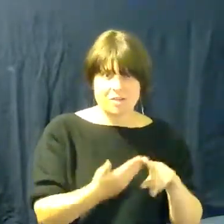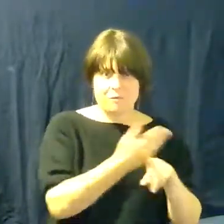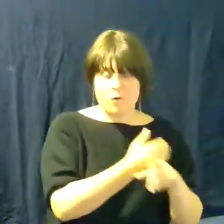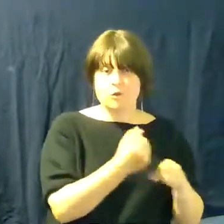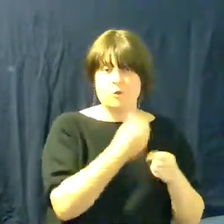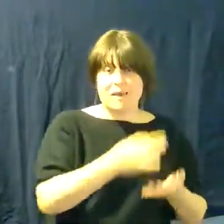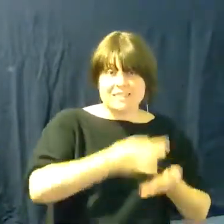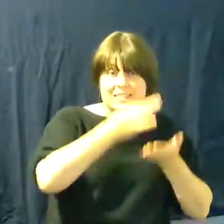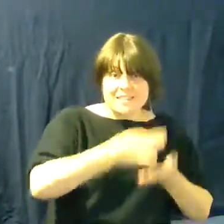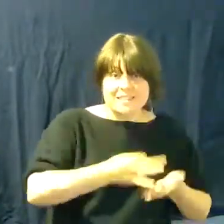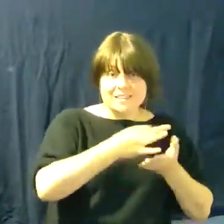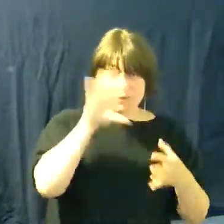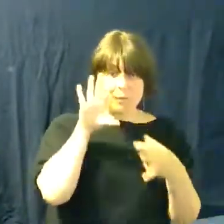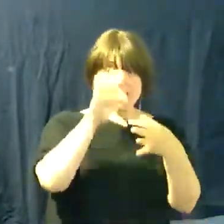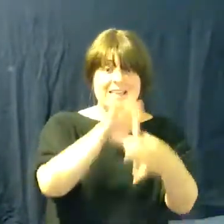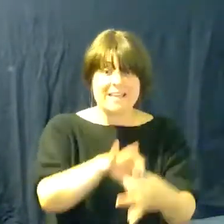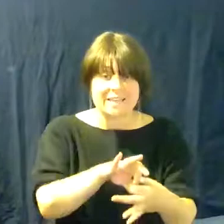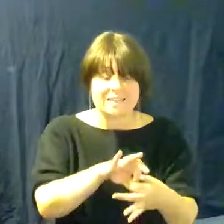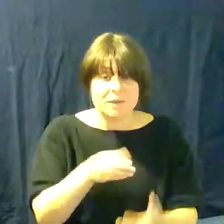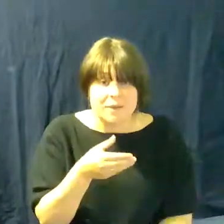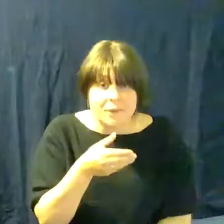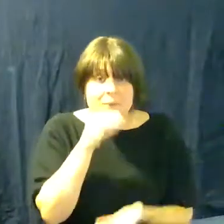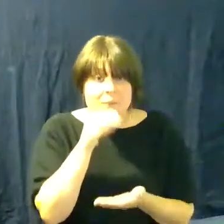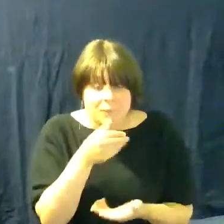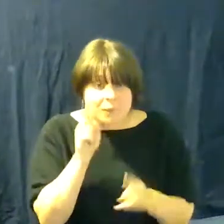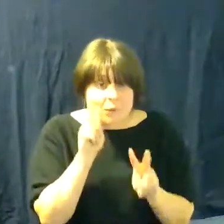I know sometimes when I Skype with my friends, we organise to boil a cup